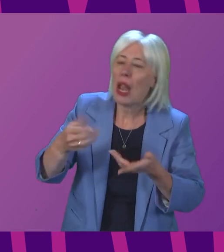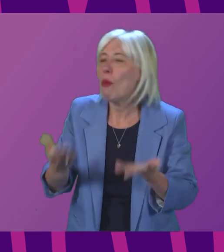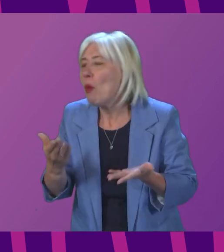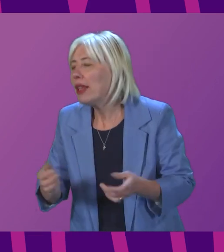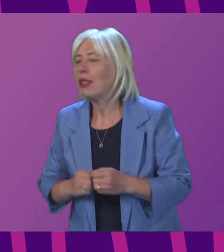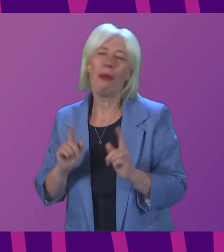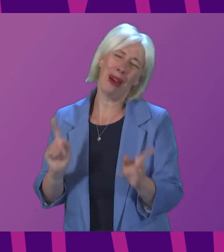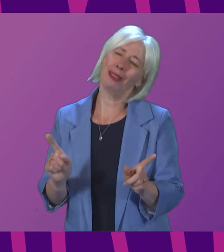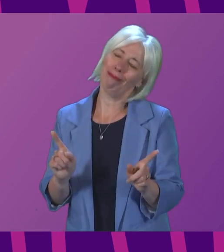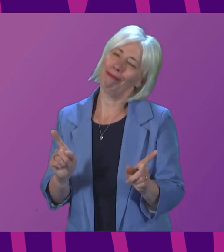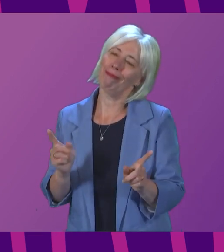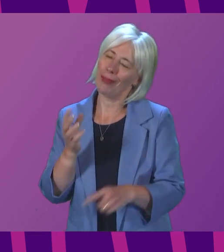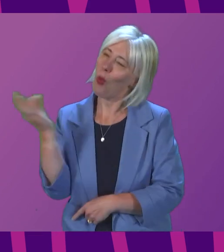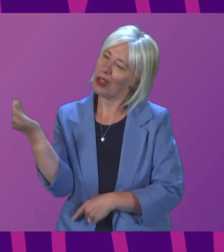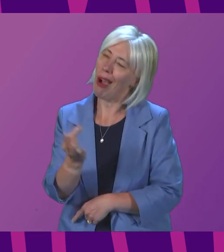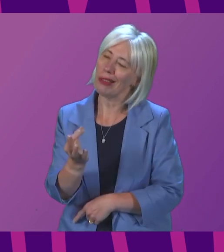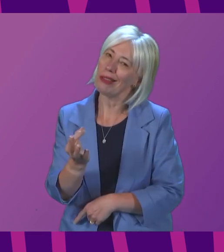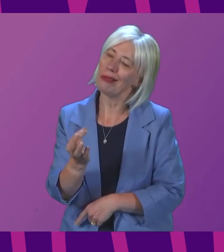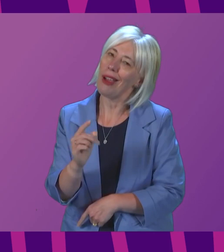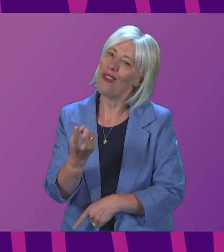but I will ask her for her personal view.